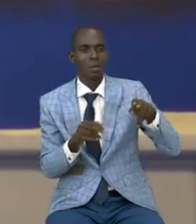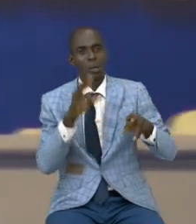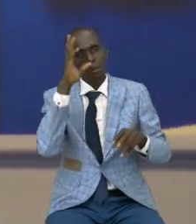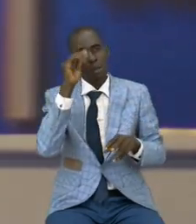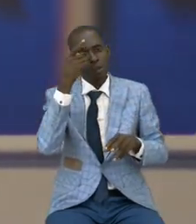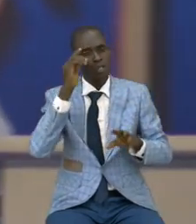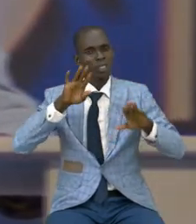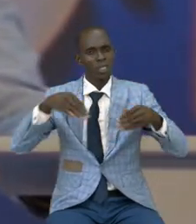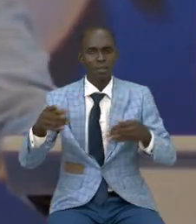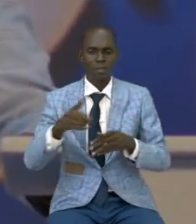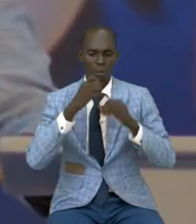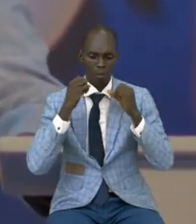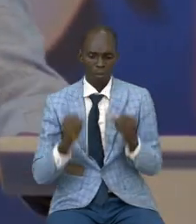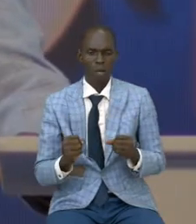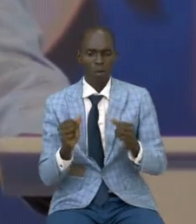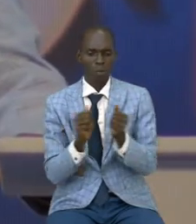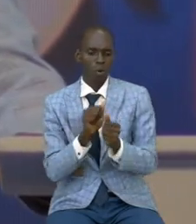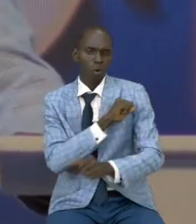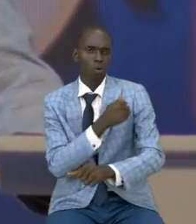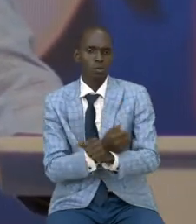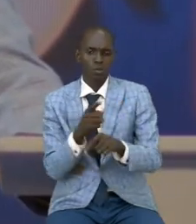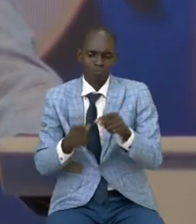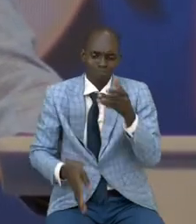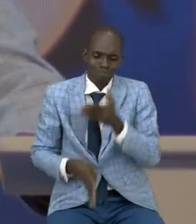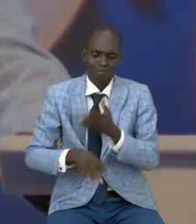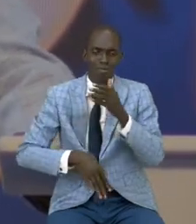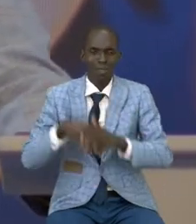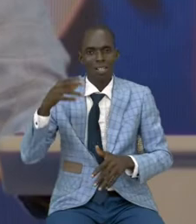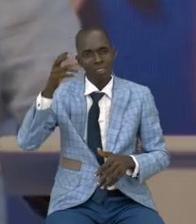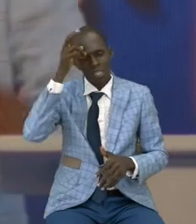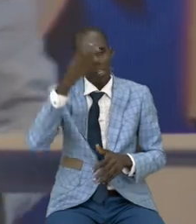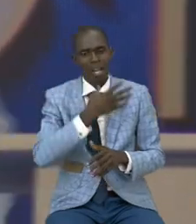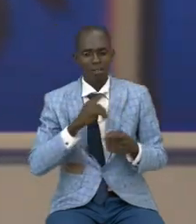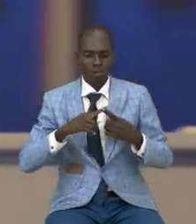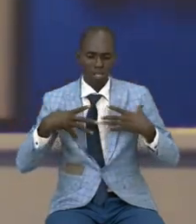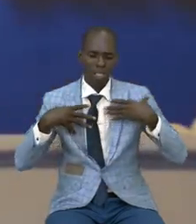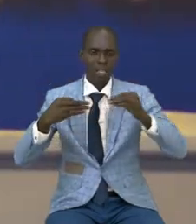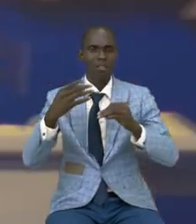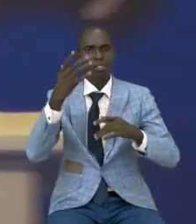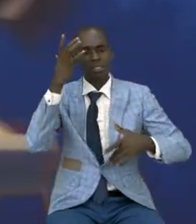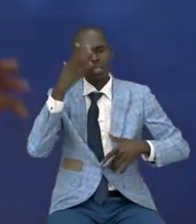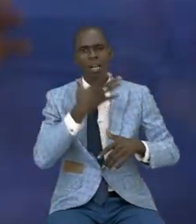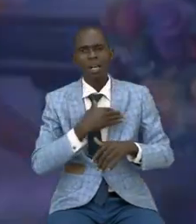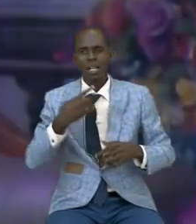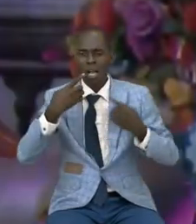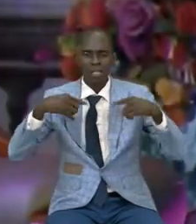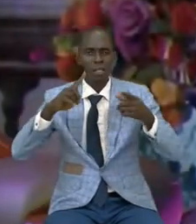he gave them authority to cast out devils and to heal the seed and to tell the people the kingdom